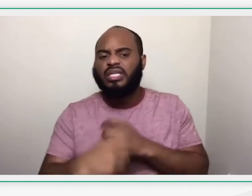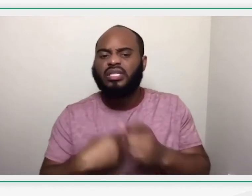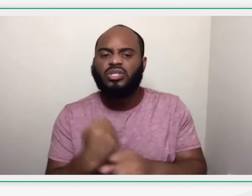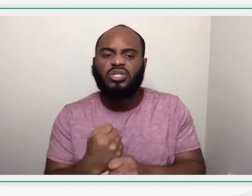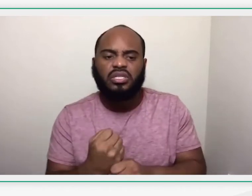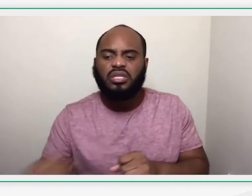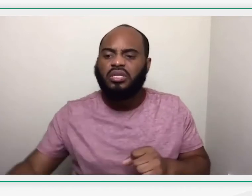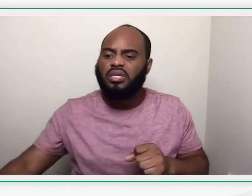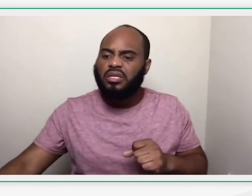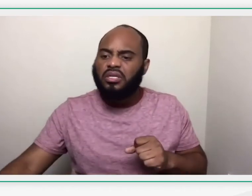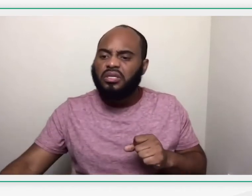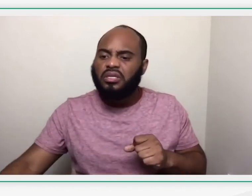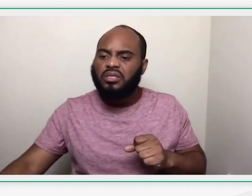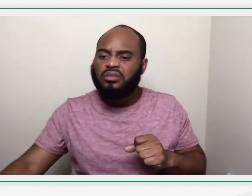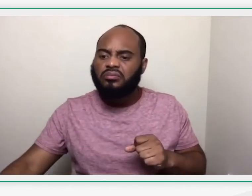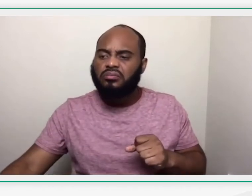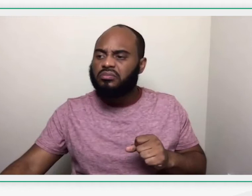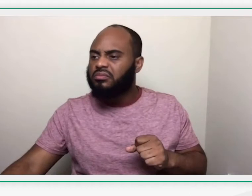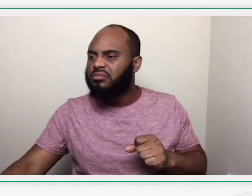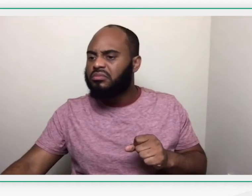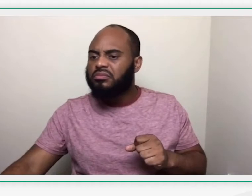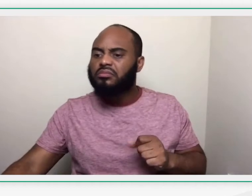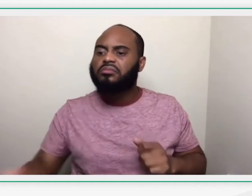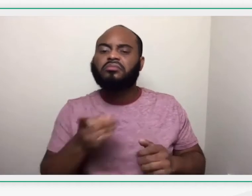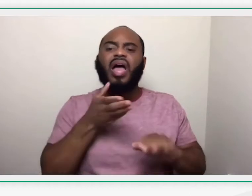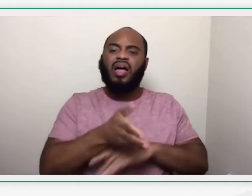And, usually, it will only drop for a maximum of about a year.